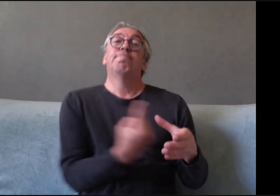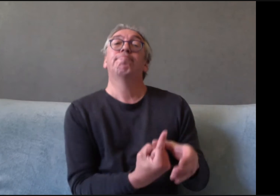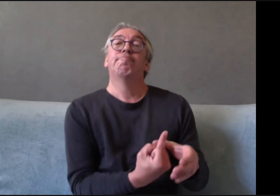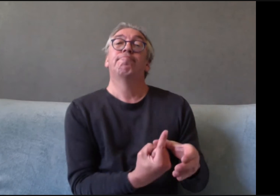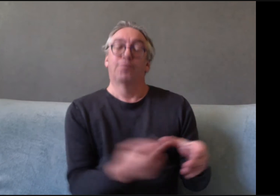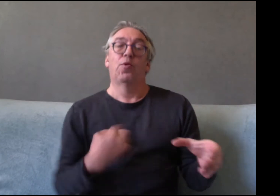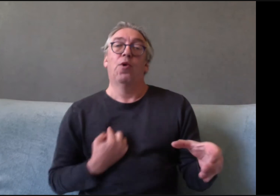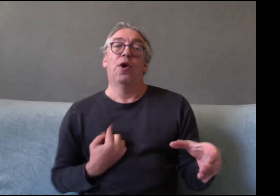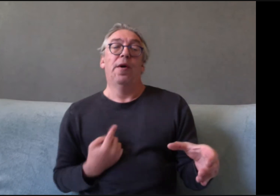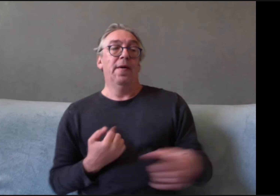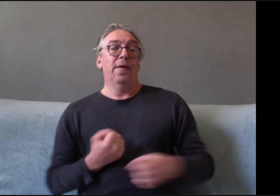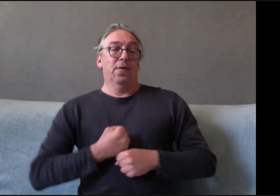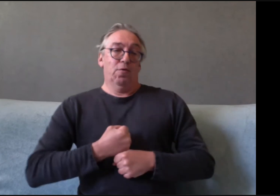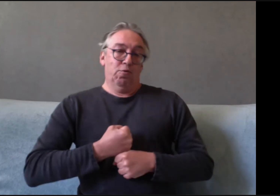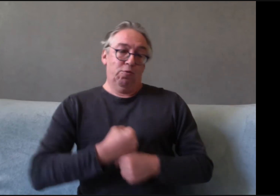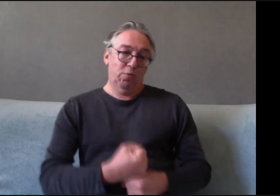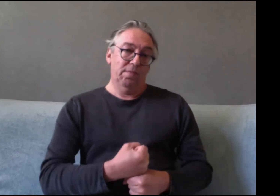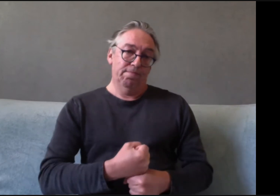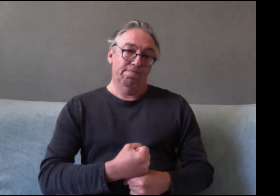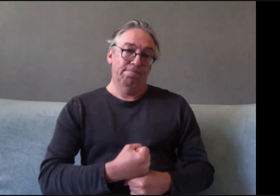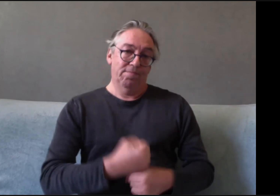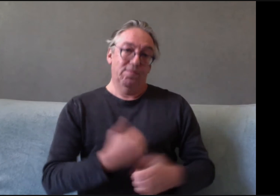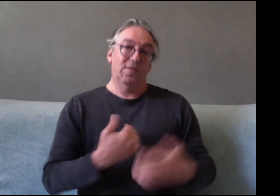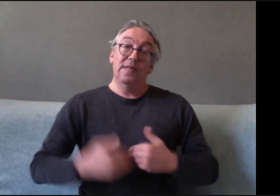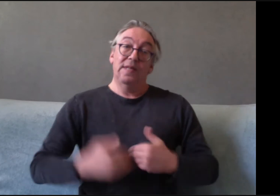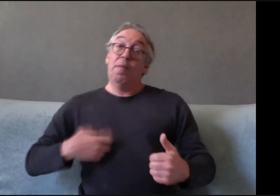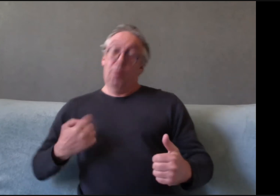in the expert group planning to move to the future.